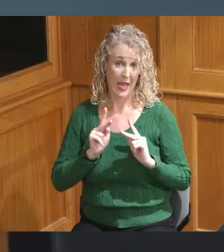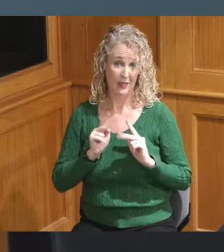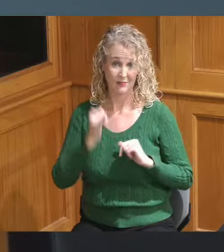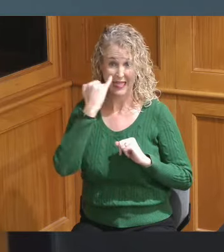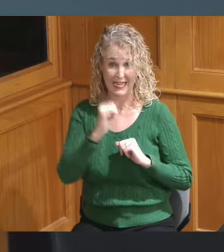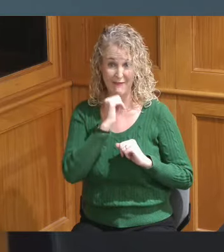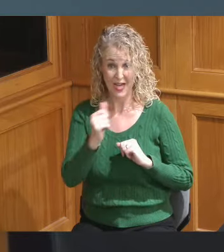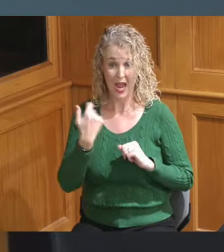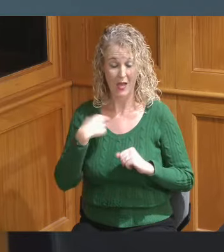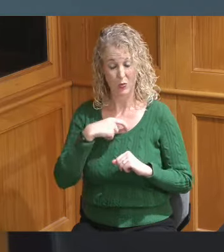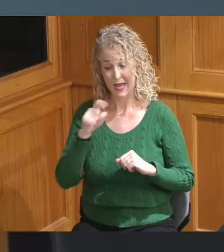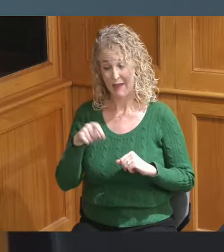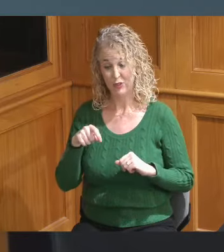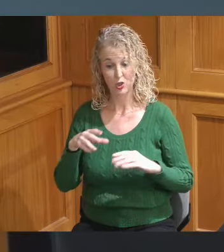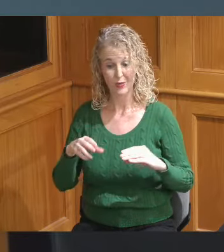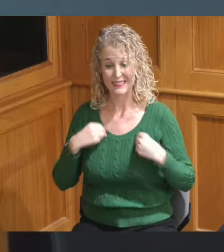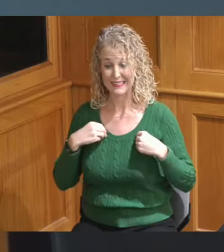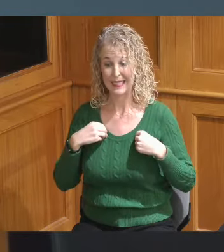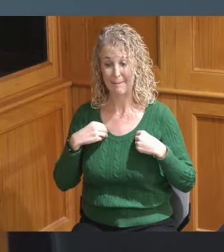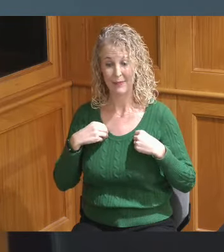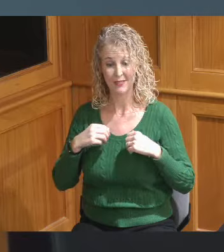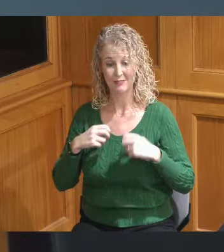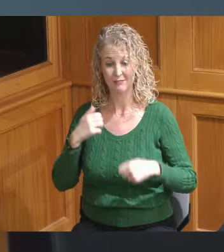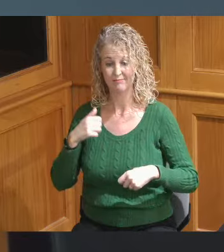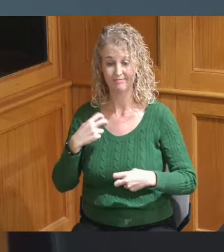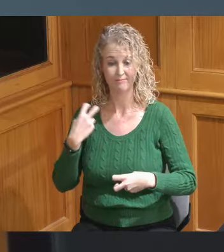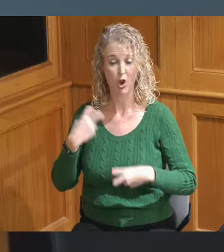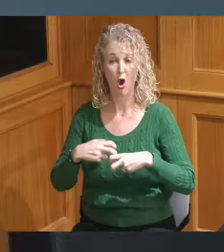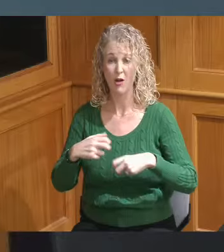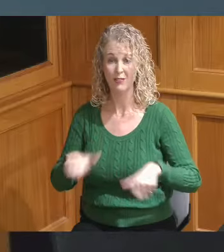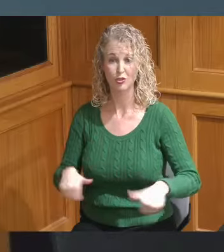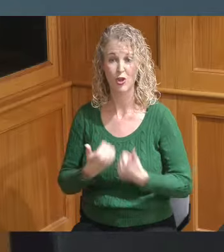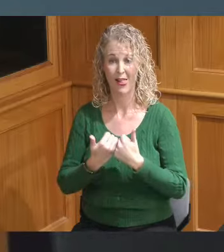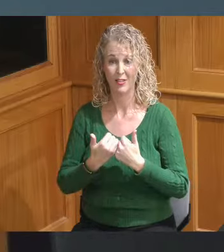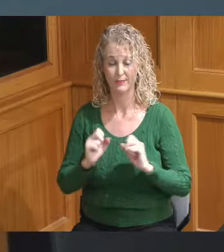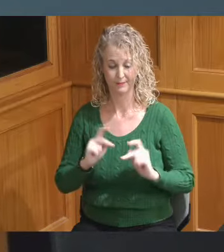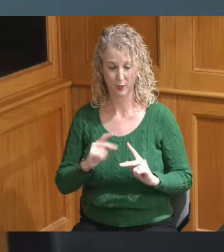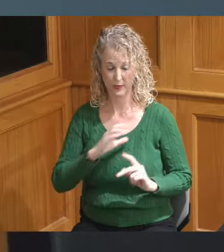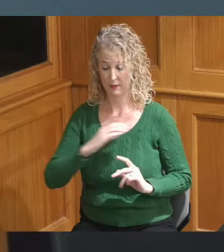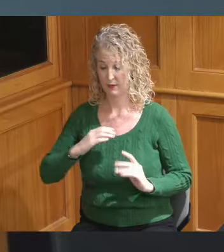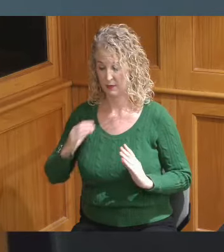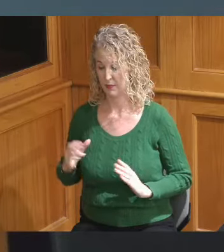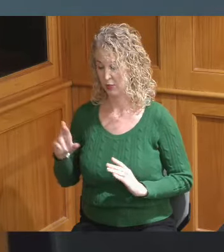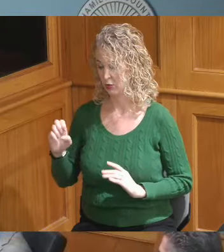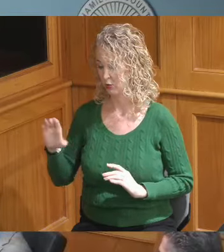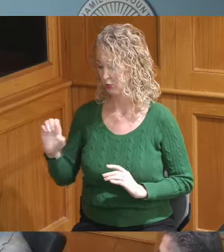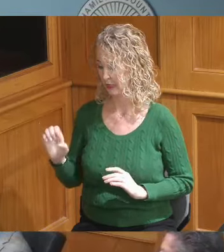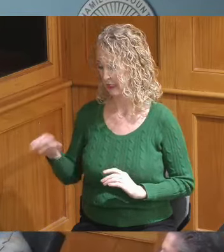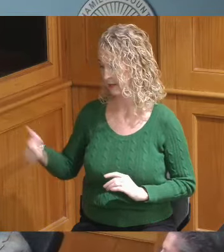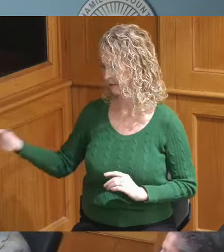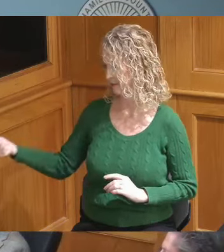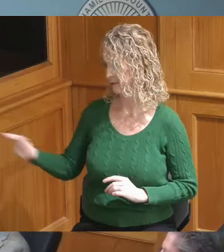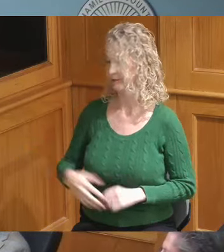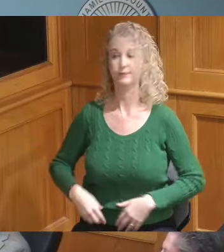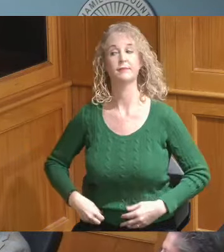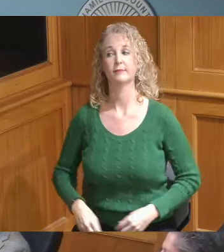what we have to do as a Commission. So that's all I have. Thank you, Commissioner Reece.